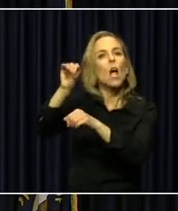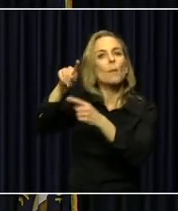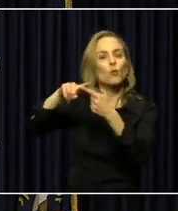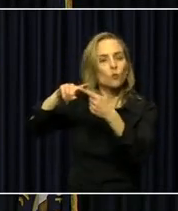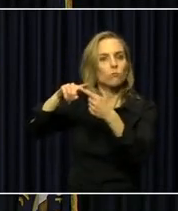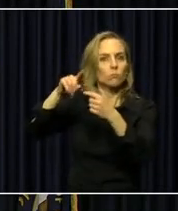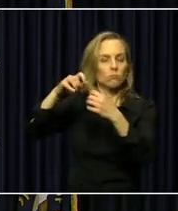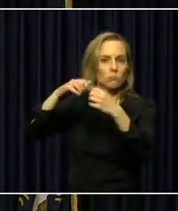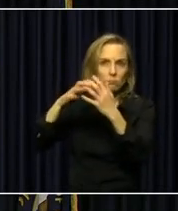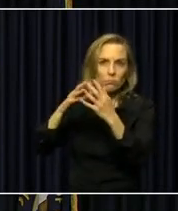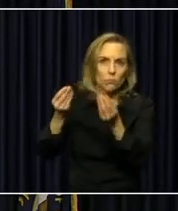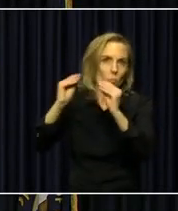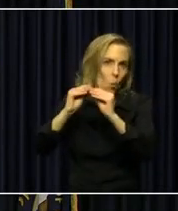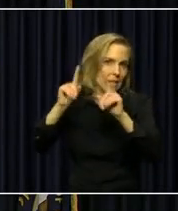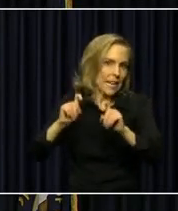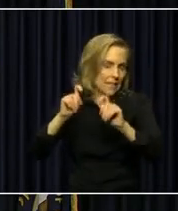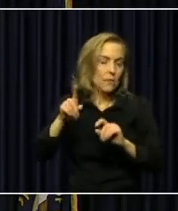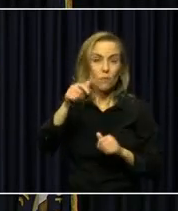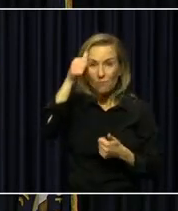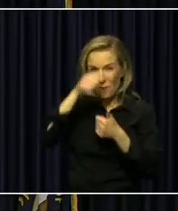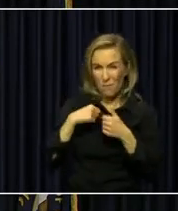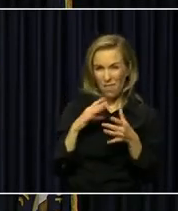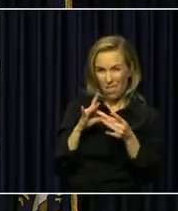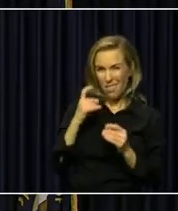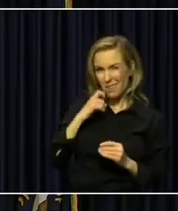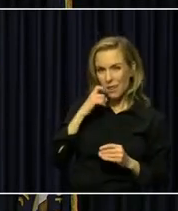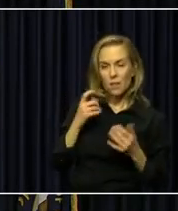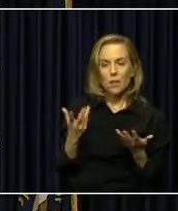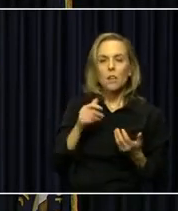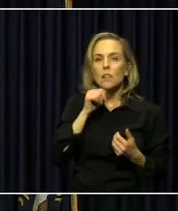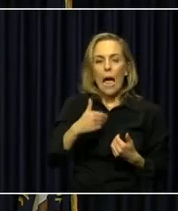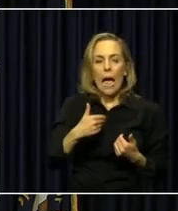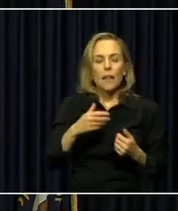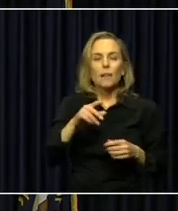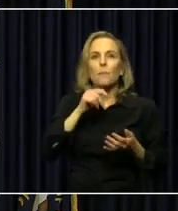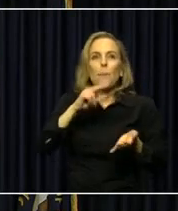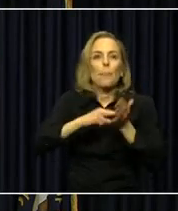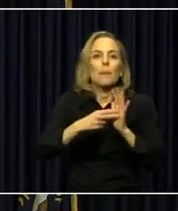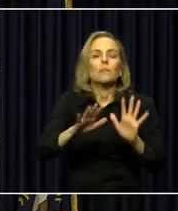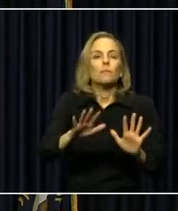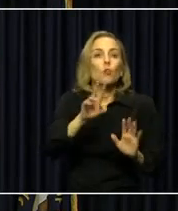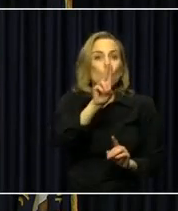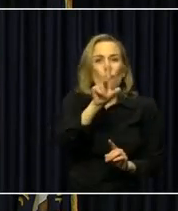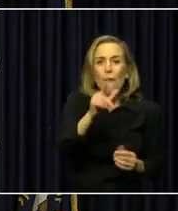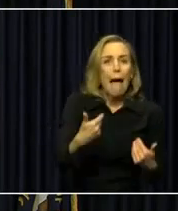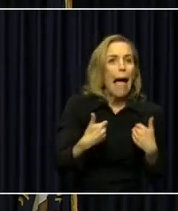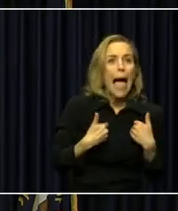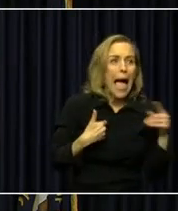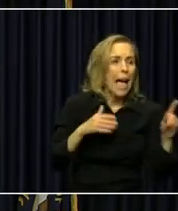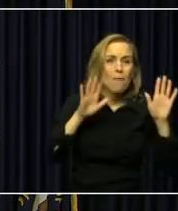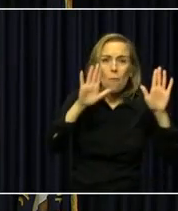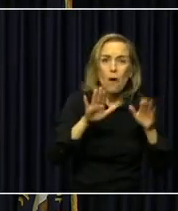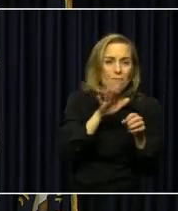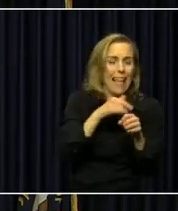DEPARTMENTS? THE QUESTION IS ABOUT